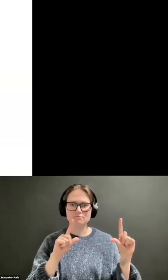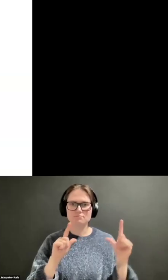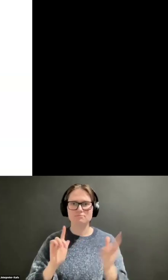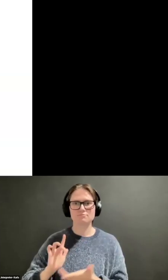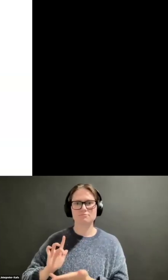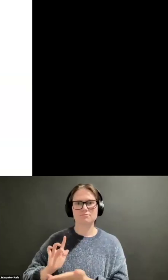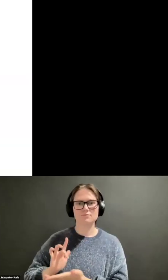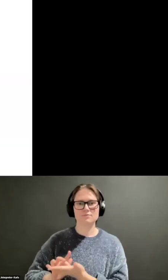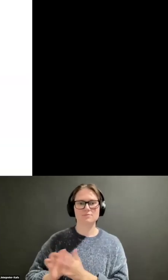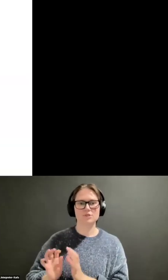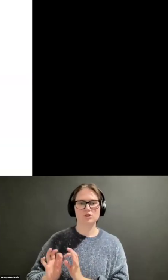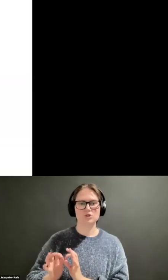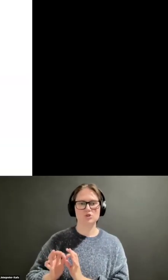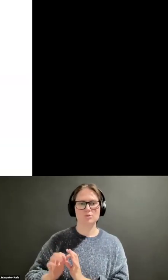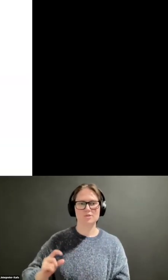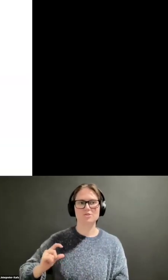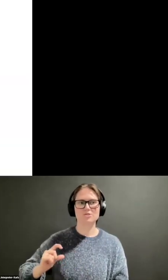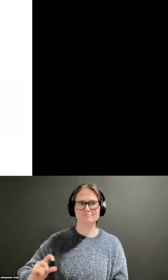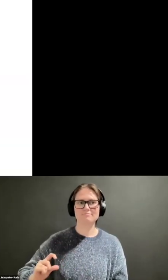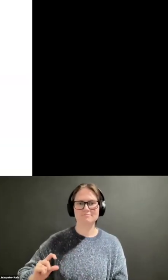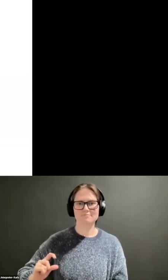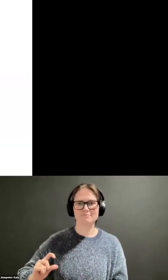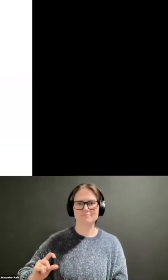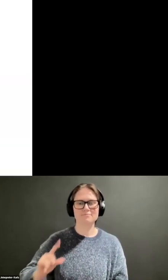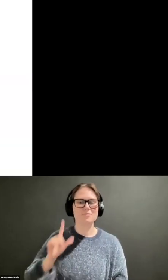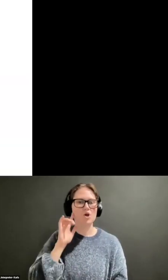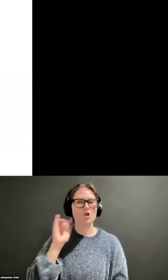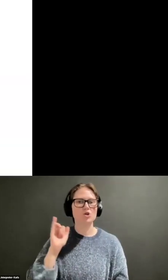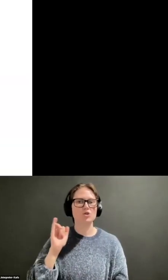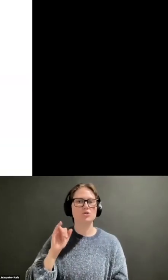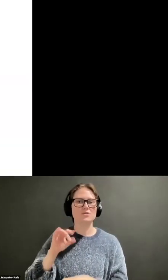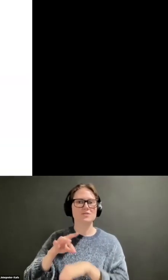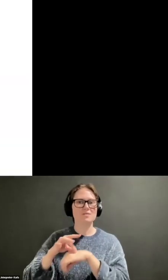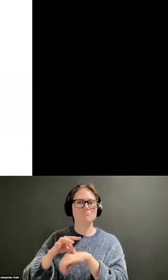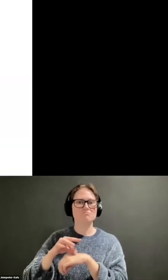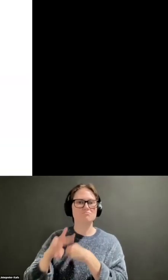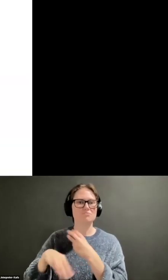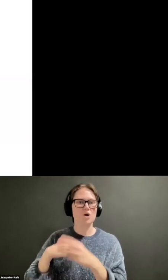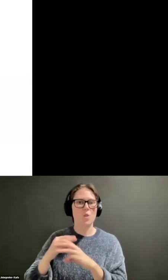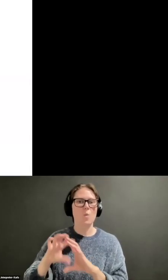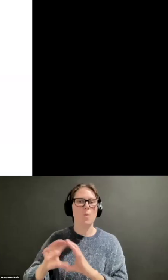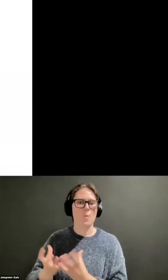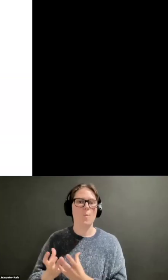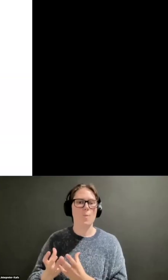interpretation button that looks like a globe at the bottom of your screen. A small menu